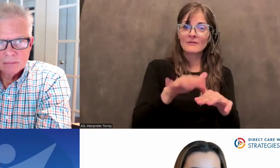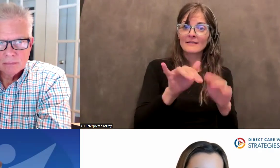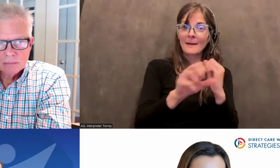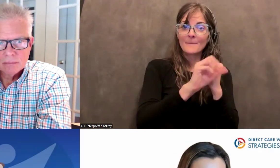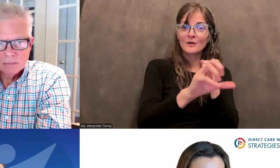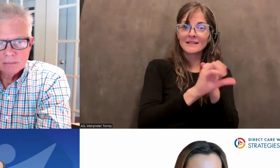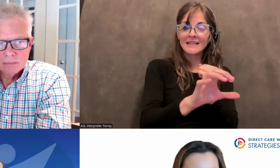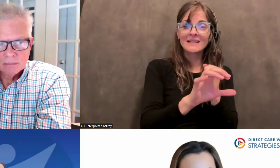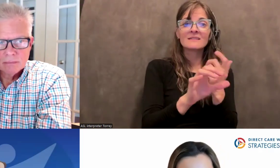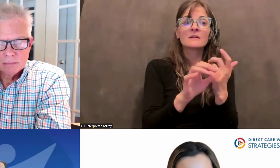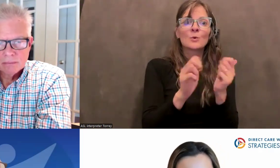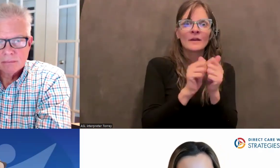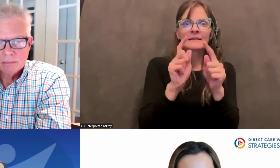with education and certification?